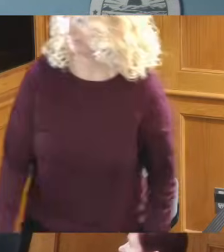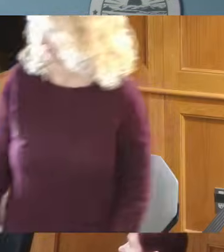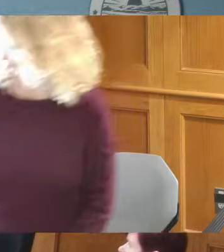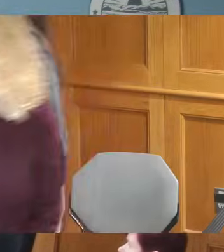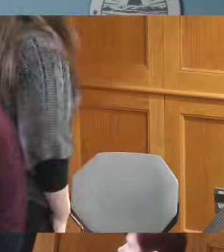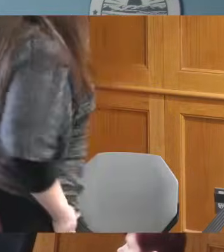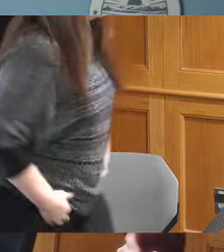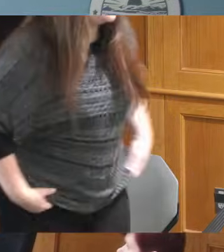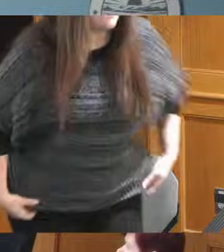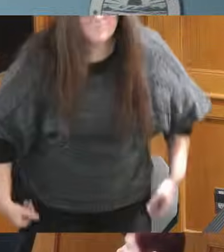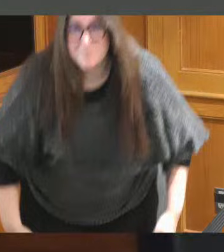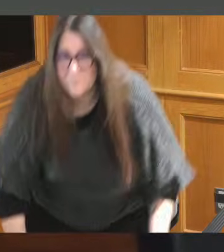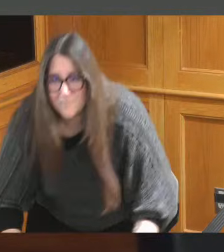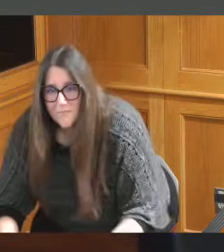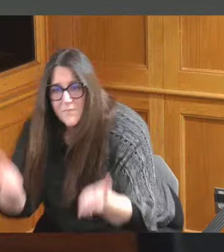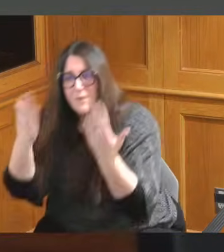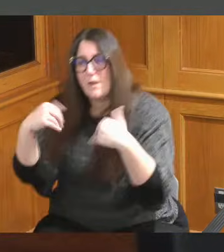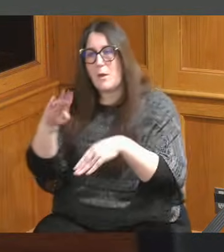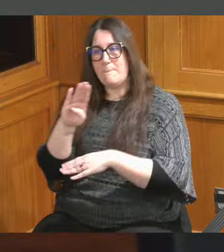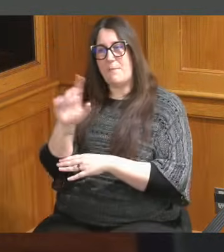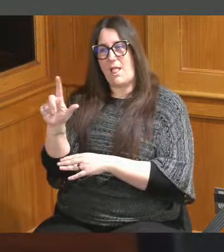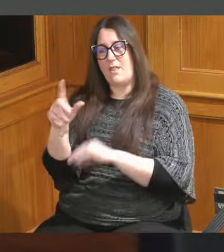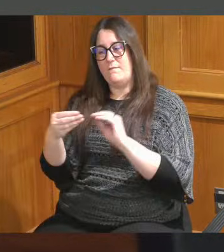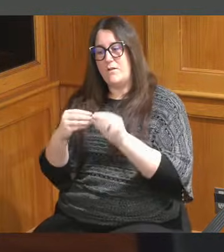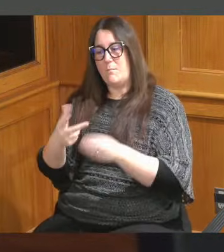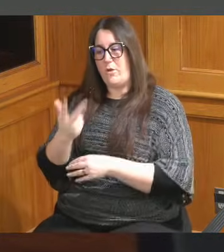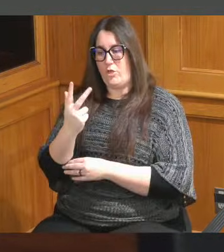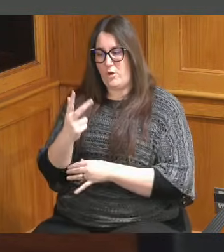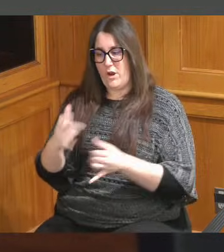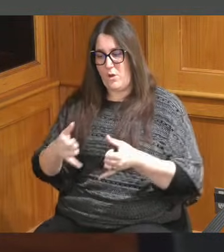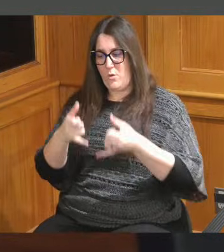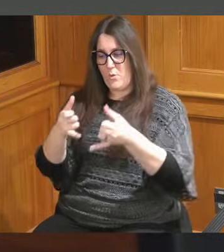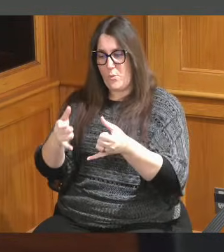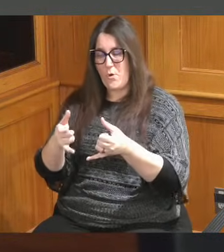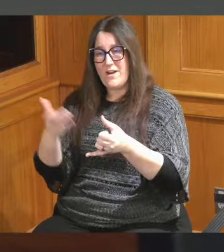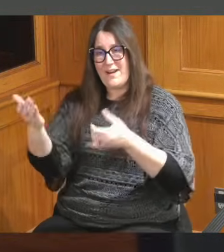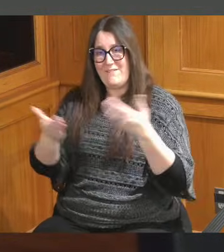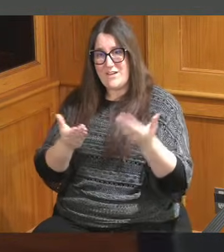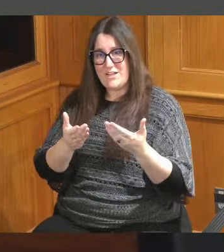Commissioners. Bye number three. This relates to the award of an invitation to bid and an agreement